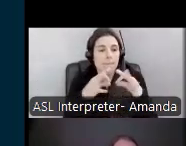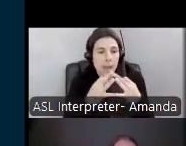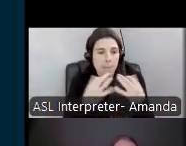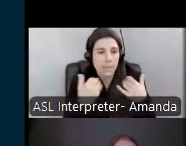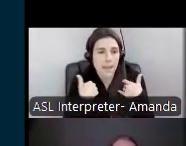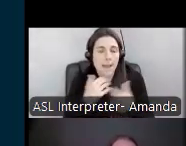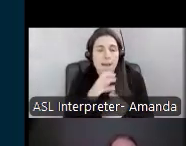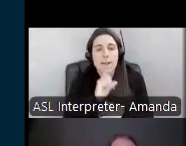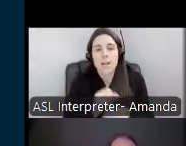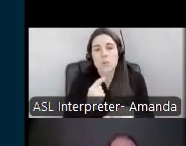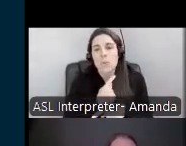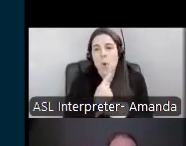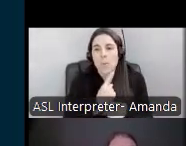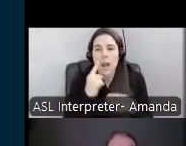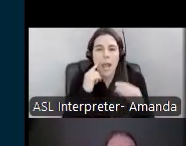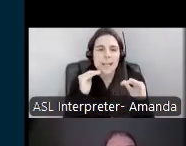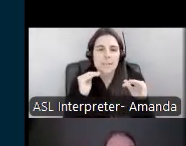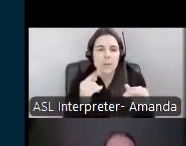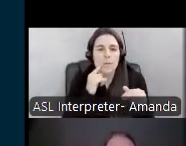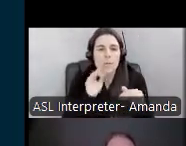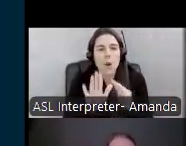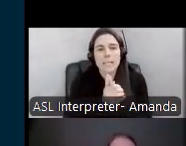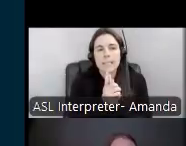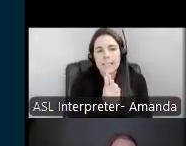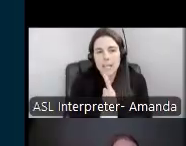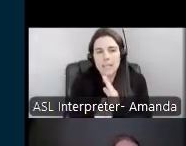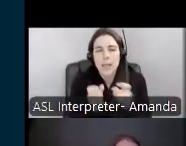expectations for his skills, managing his emotions so what